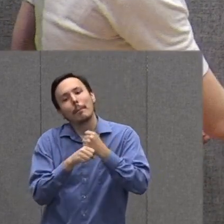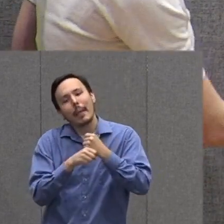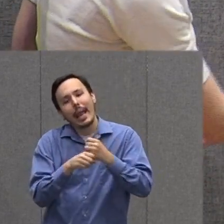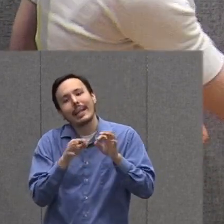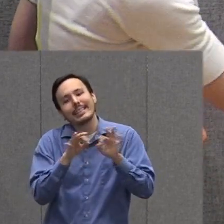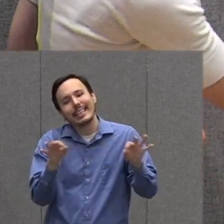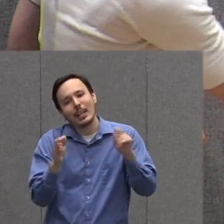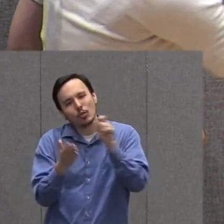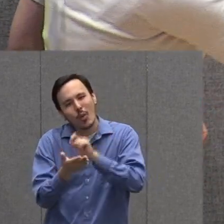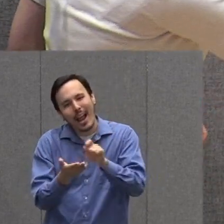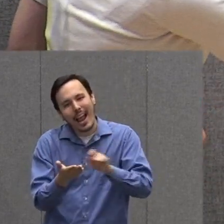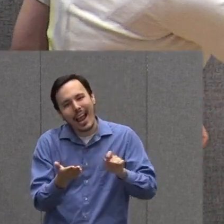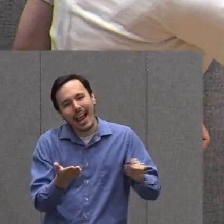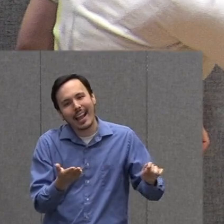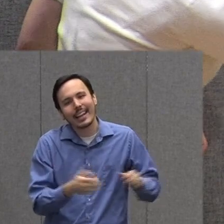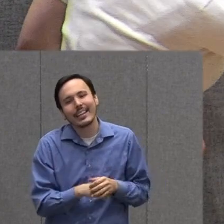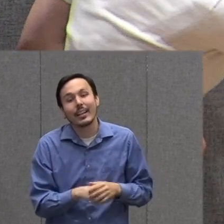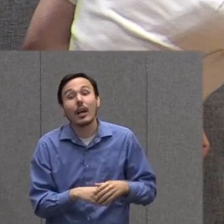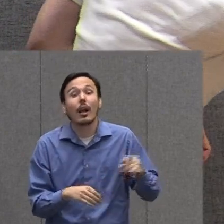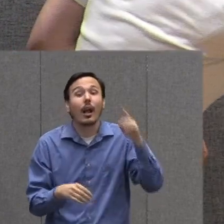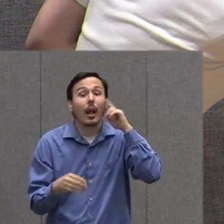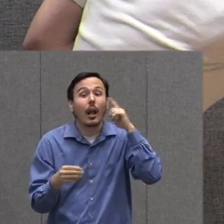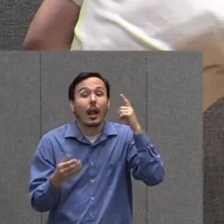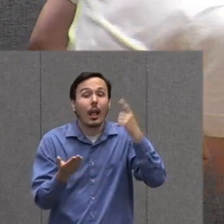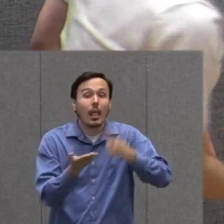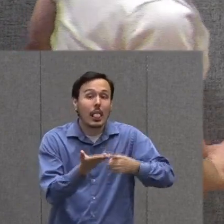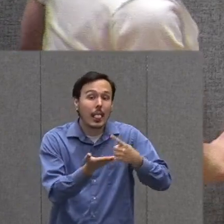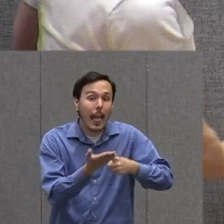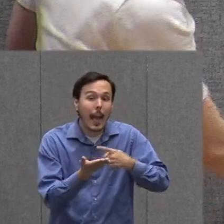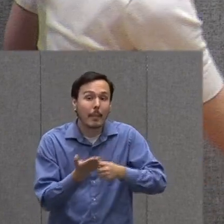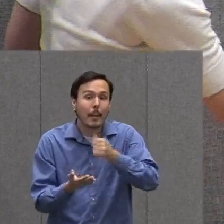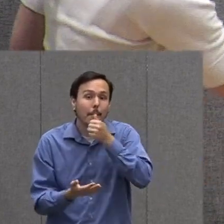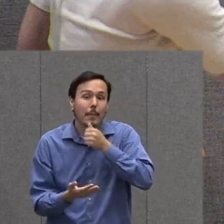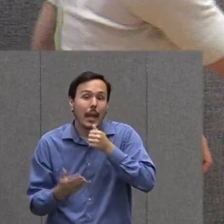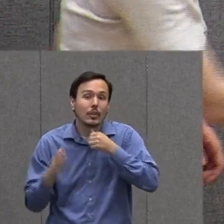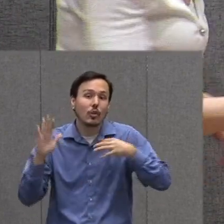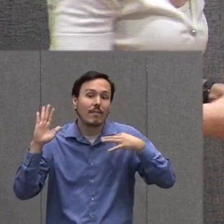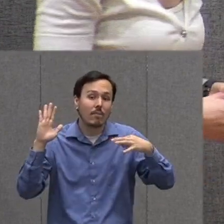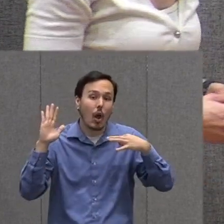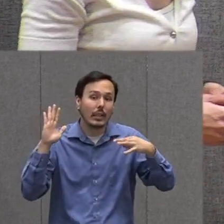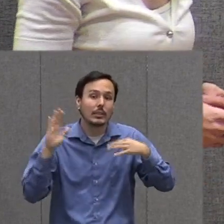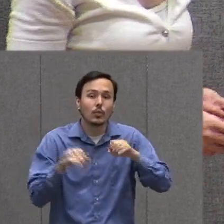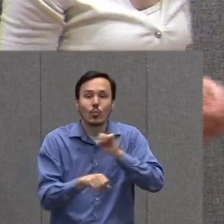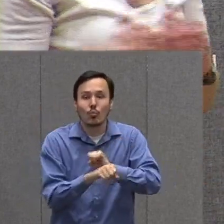Collaborative patient volunteers work creatively within our homes.